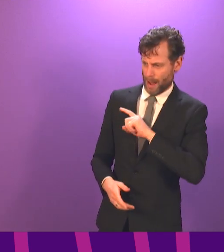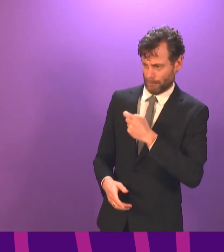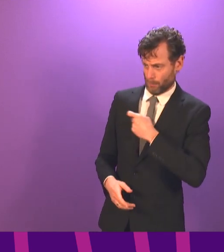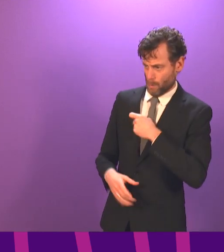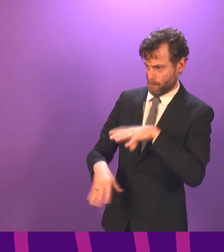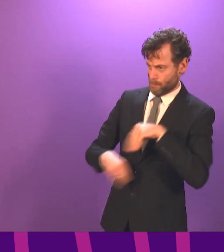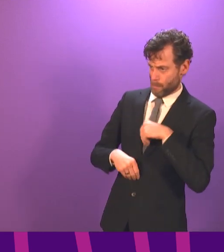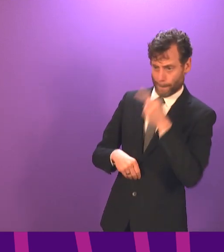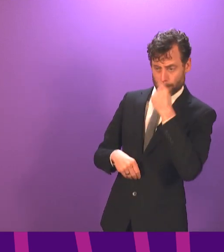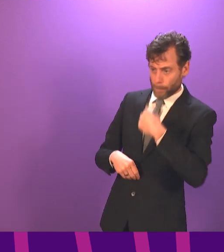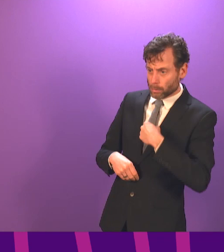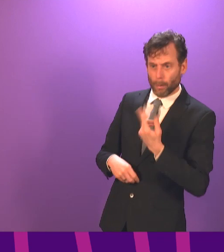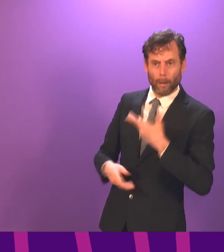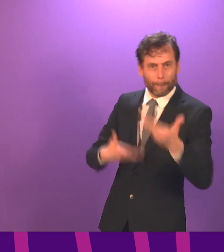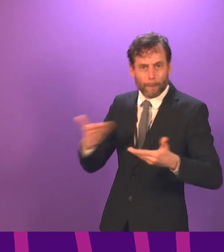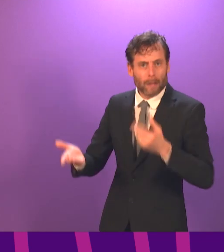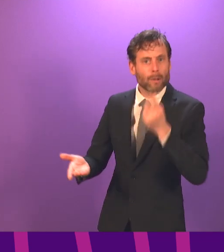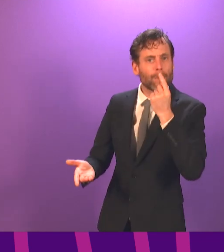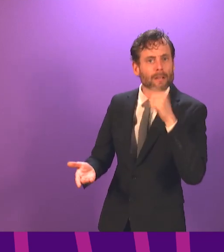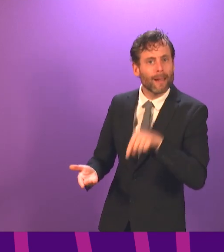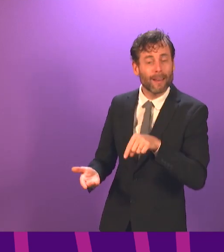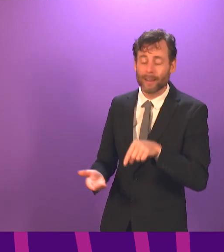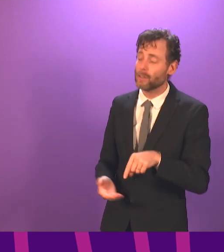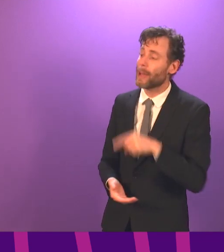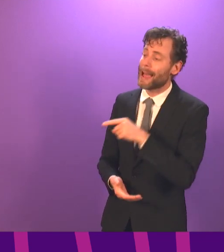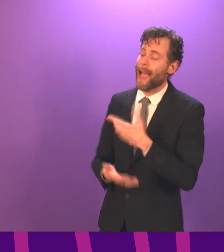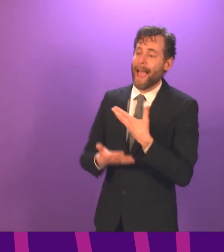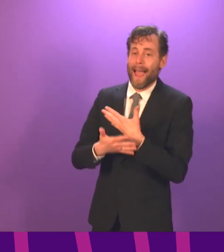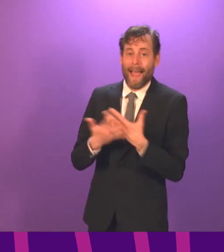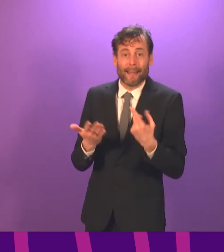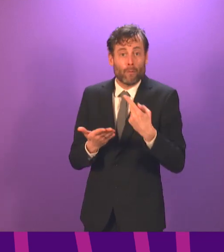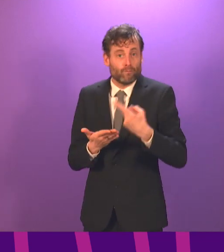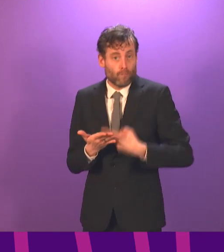Will he reassure the Parliament that any further relaxation of campaign rules will be mindful